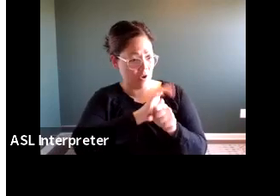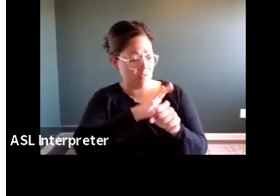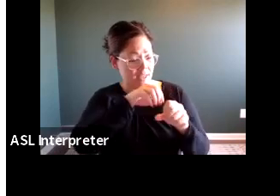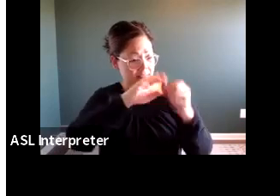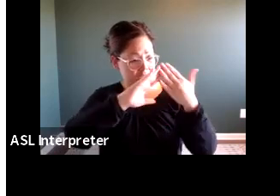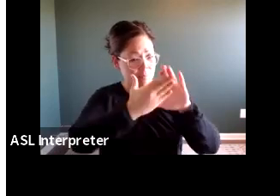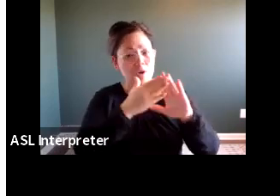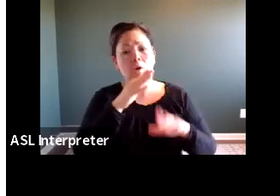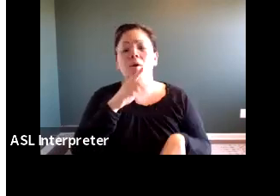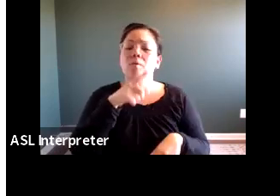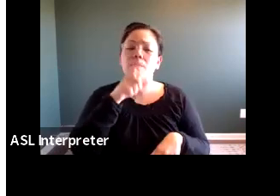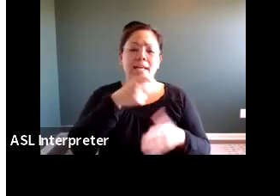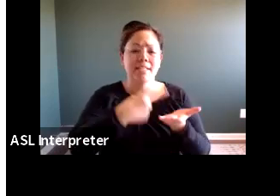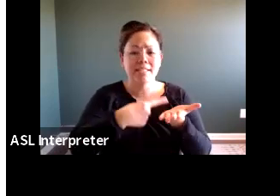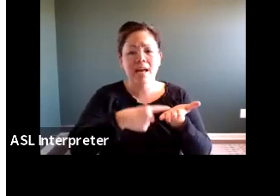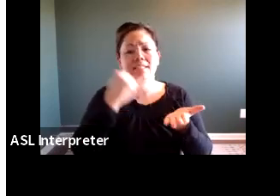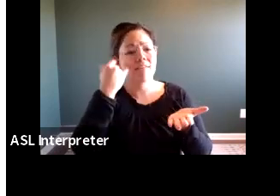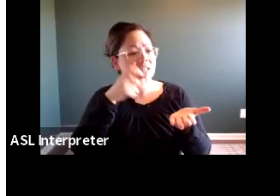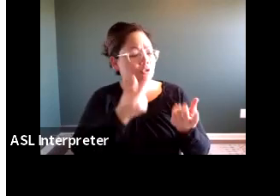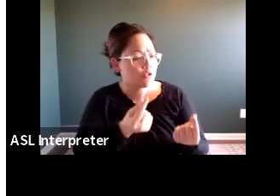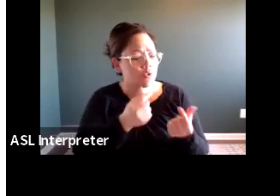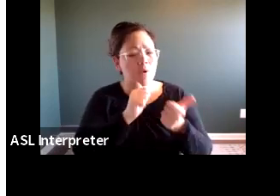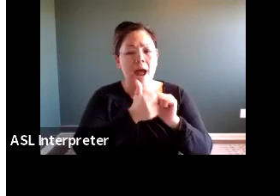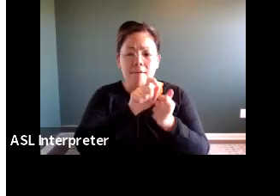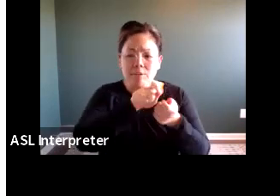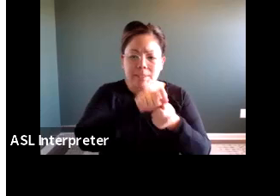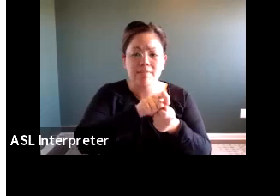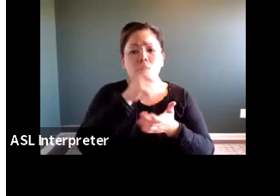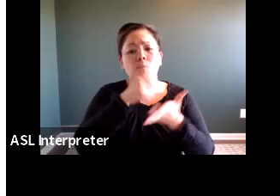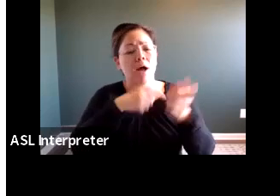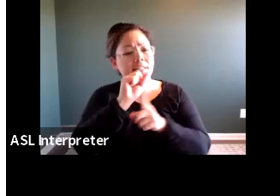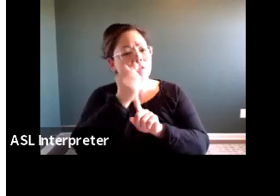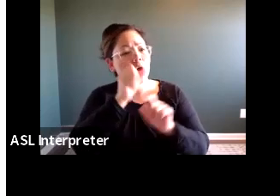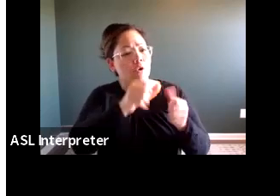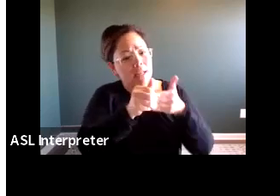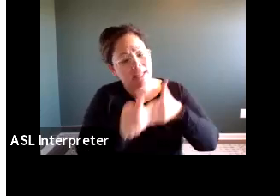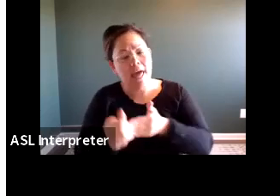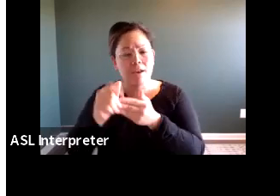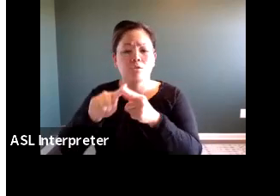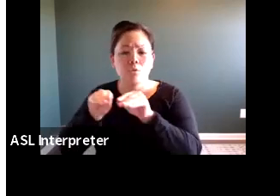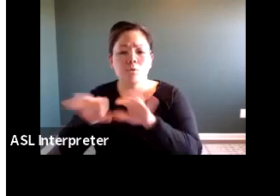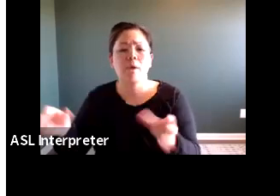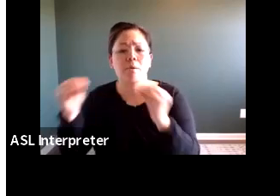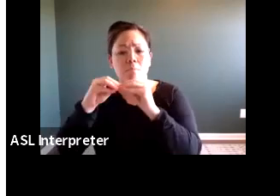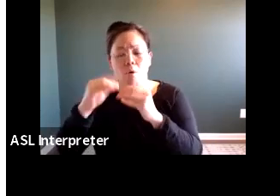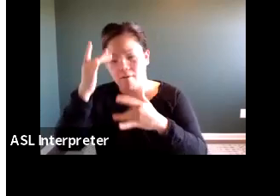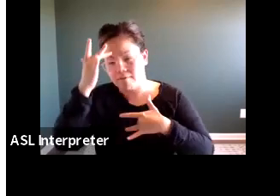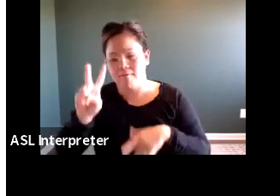discuss if there's anything that needs to be done at specific patients that could potentially be leading to the spread of the virus. We do our contact tracing.